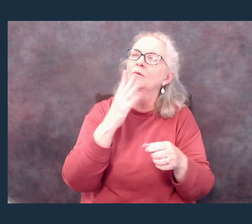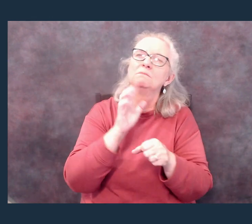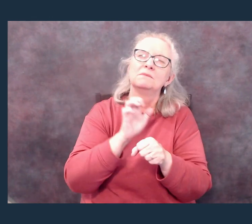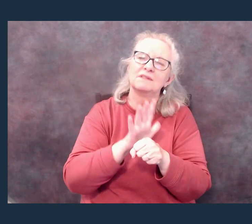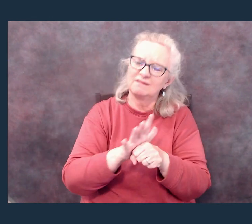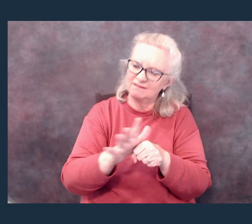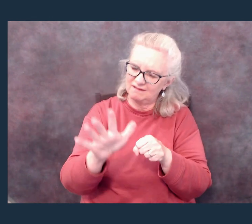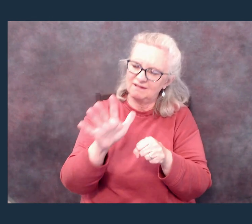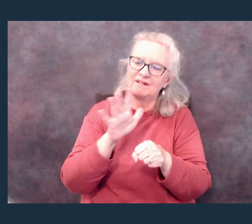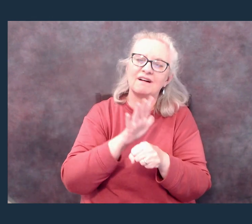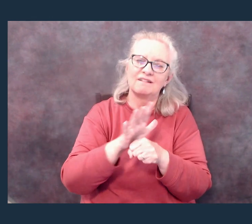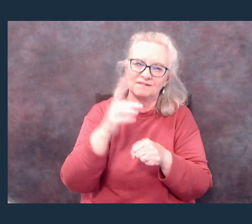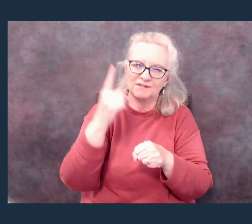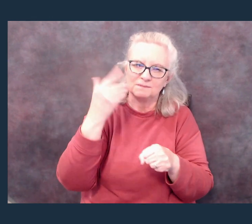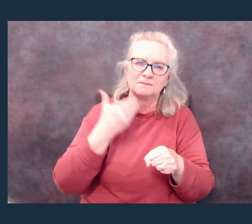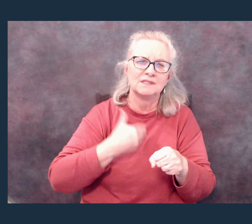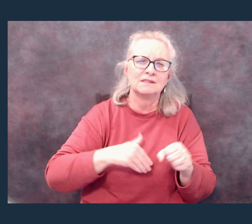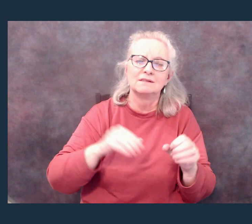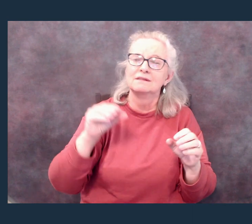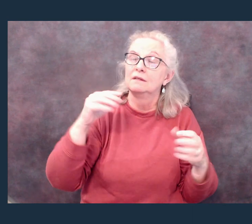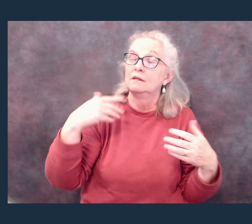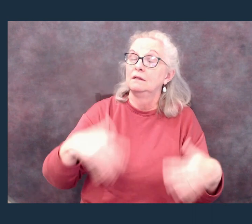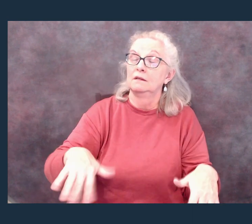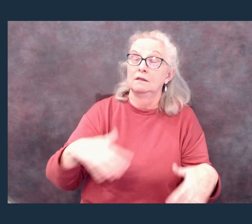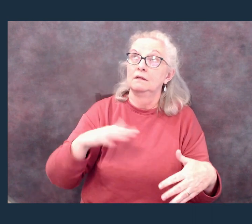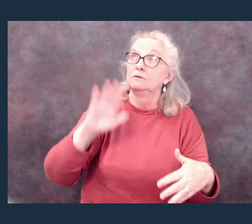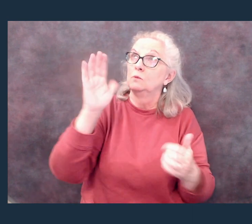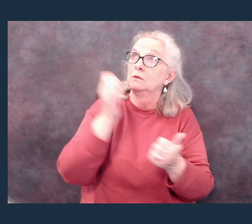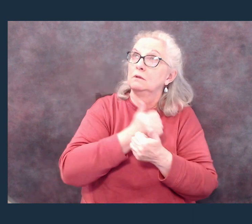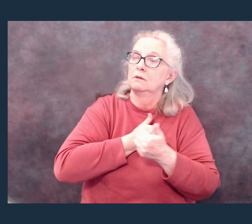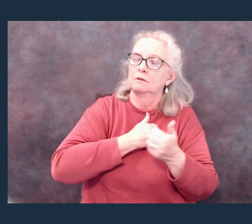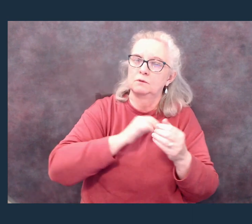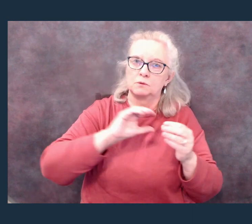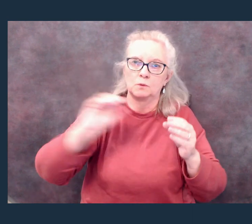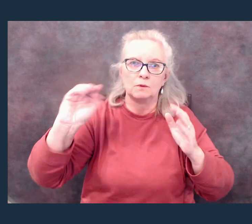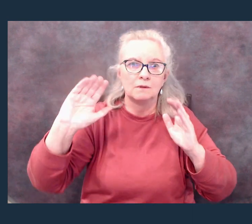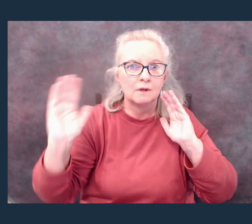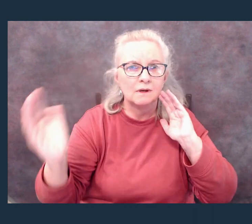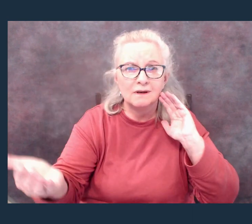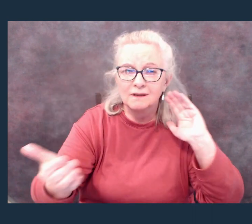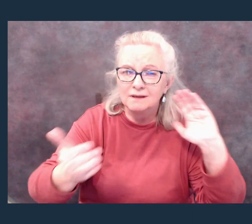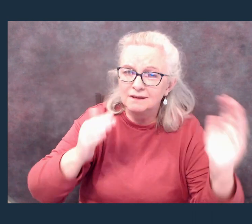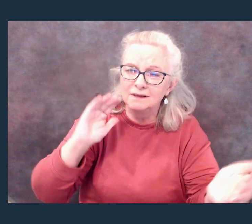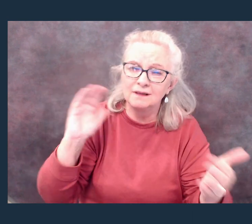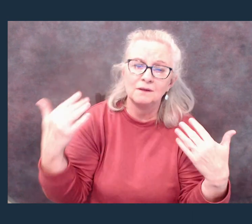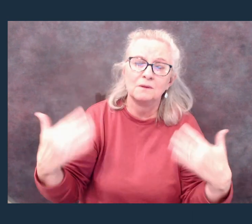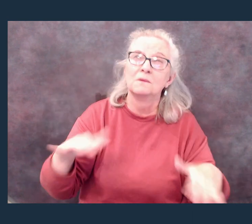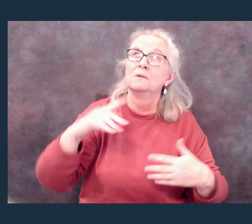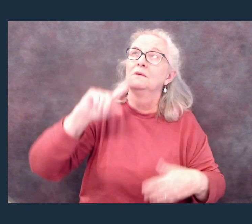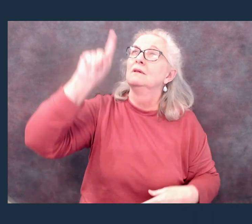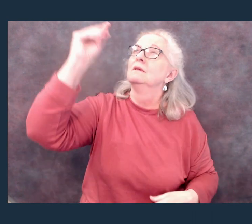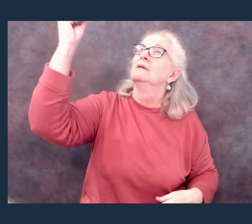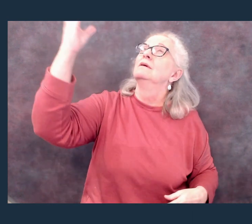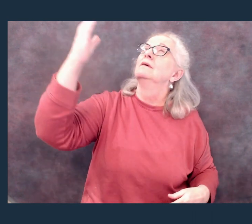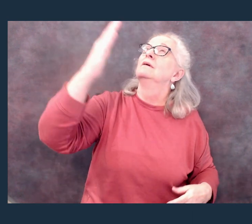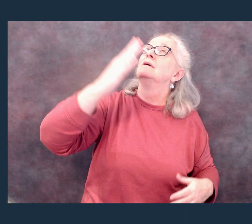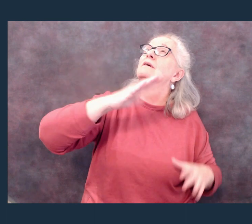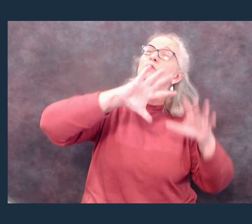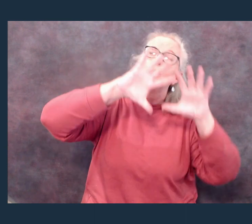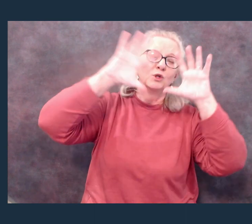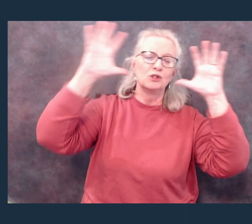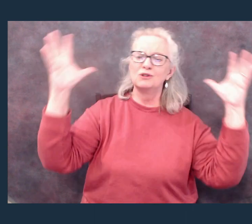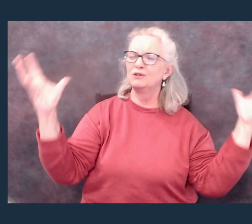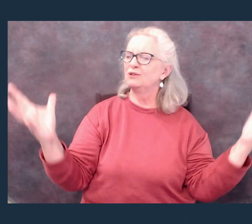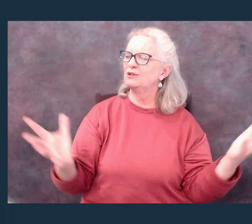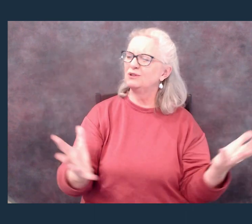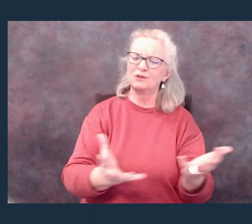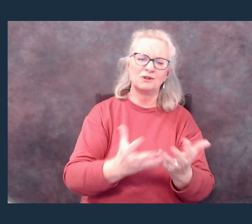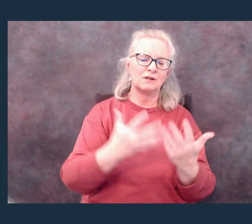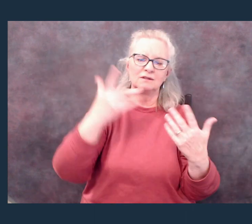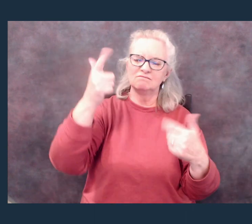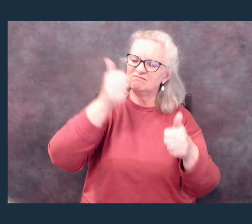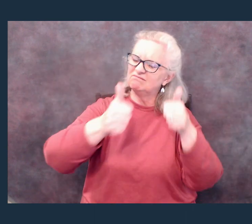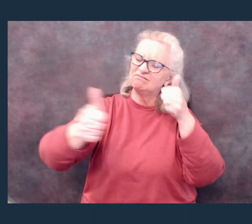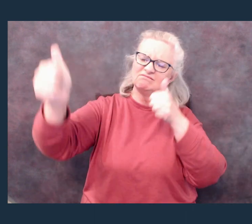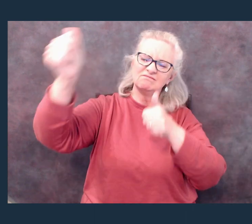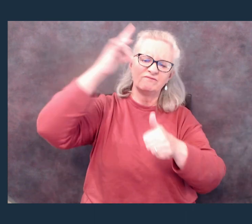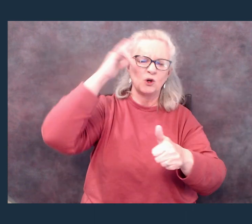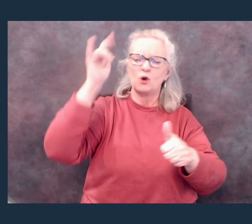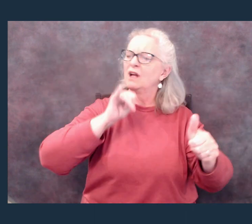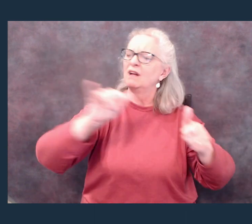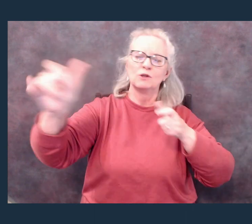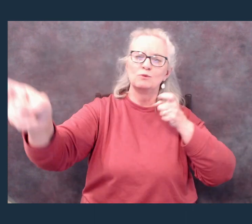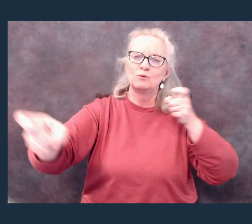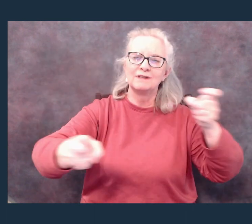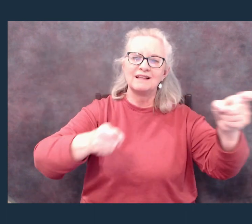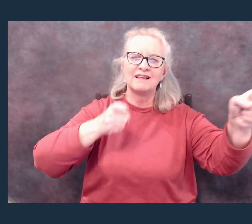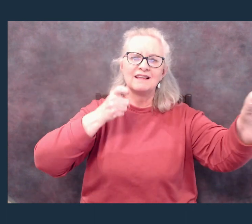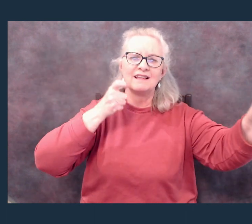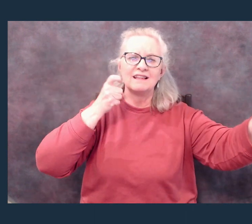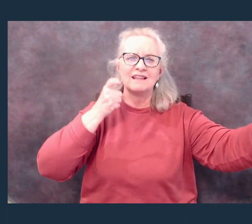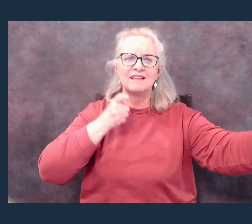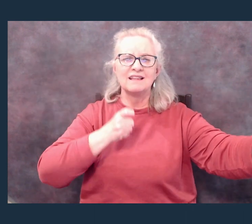Nothing compares to Your embrace Light of the world forever reign